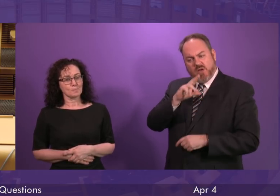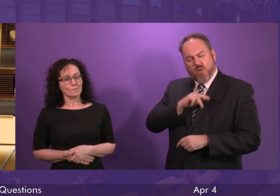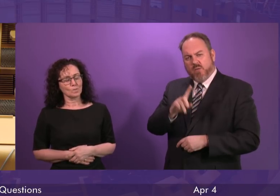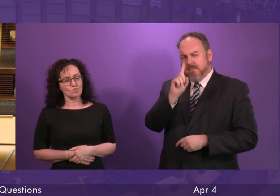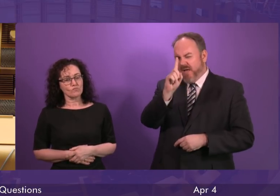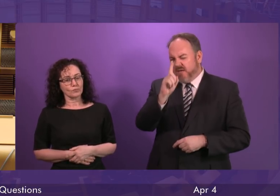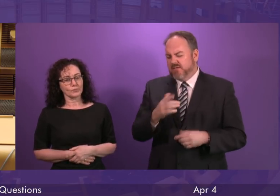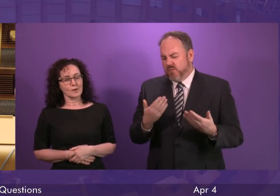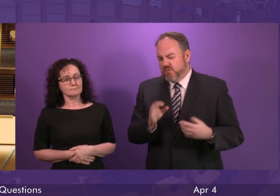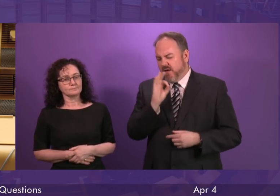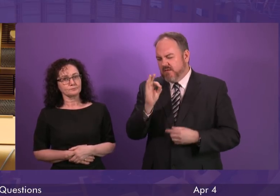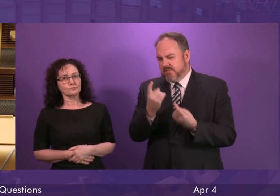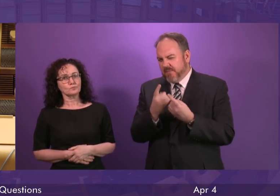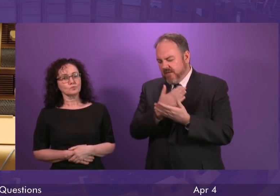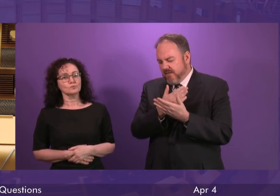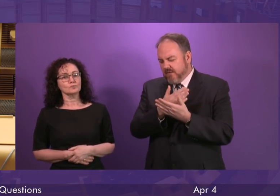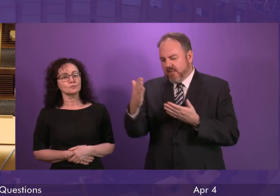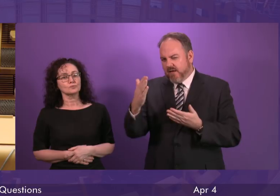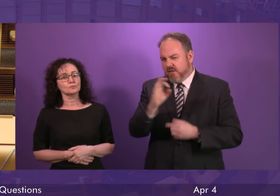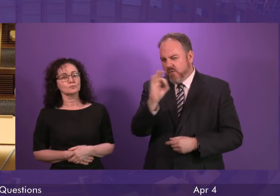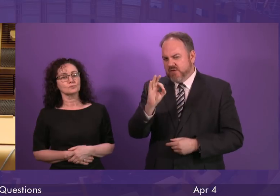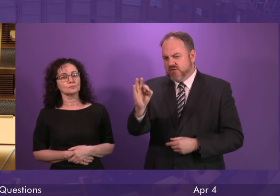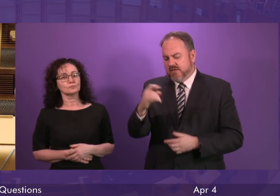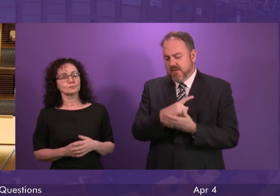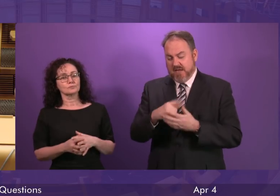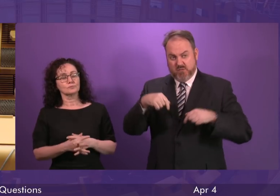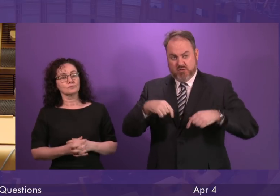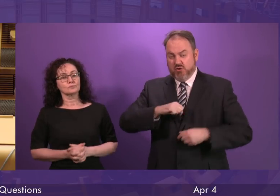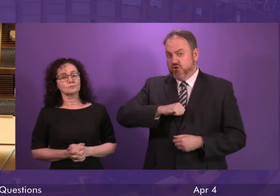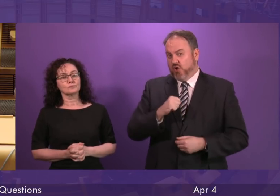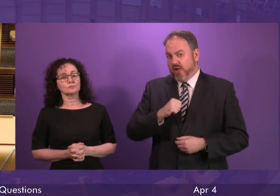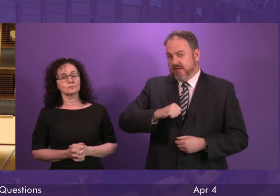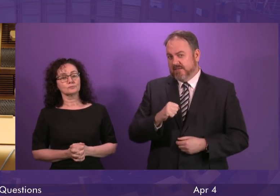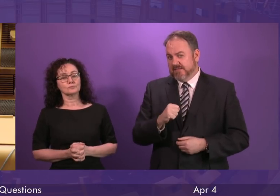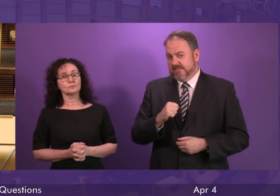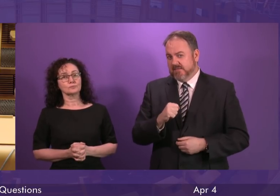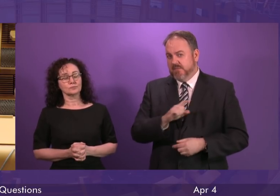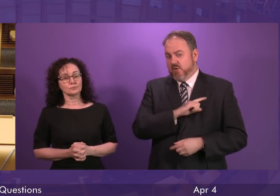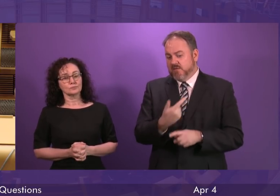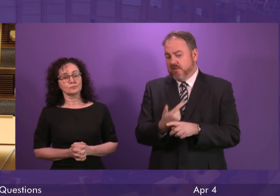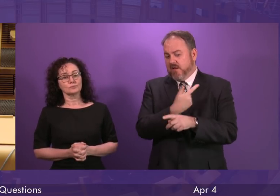tone. Let us focus on something specific to the Scottish situation. Last week, the chief medical